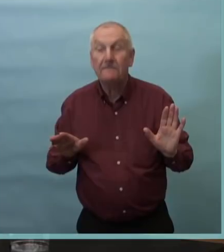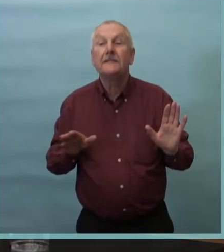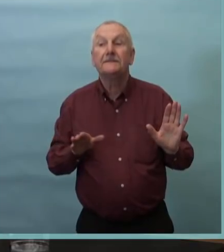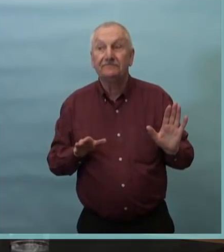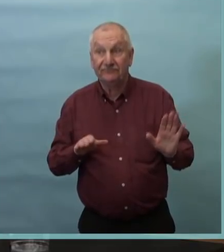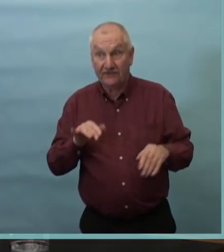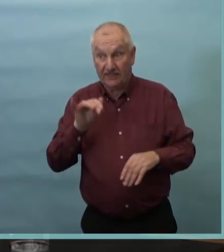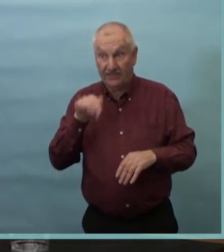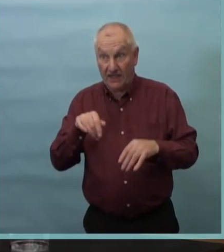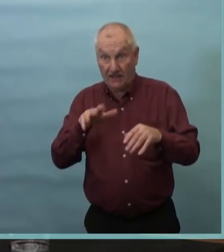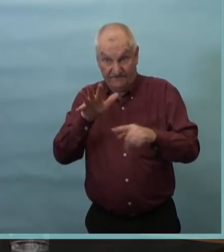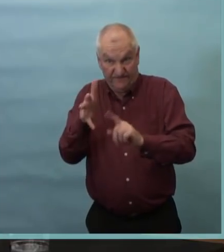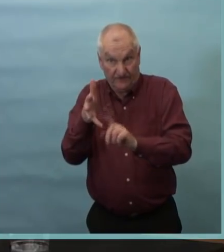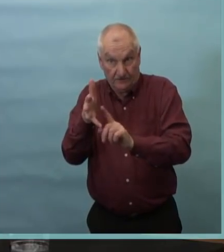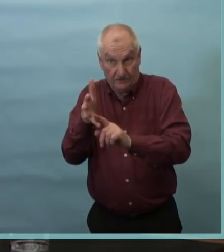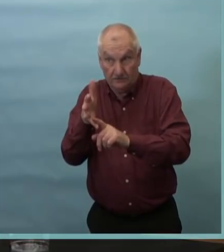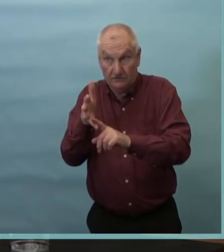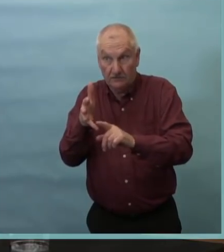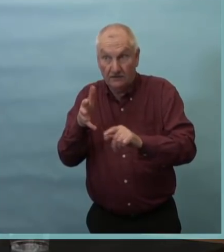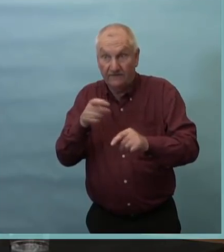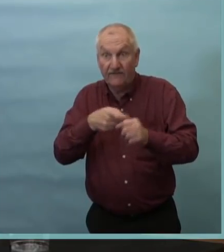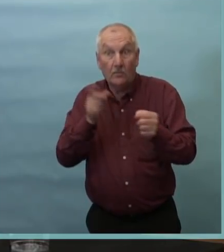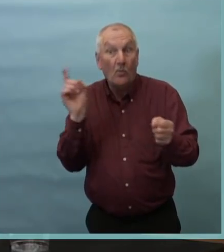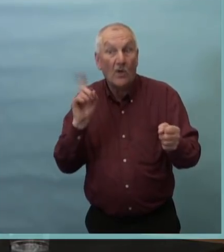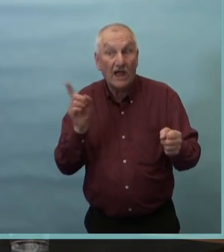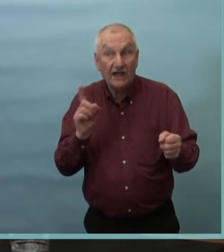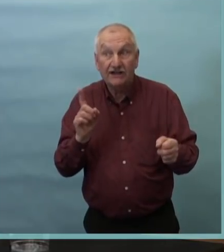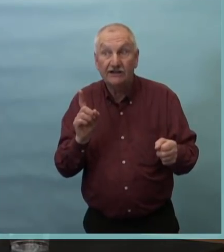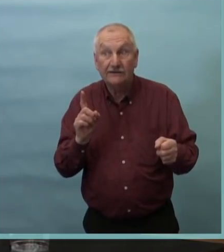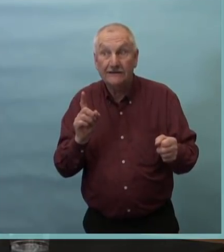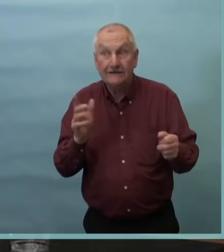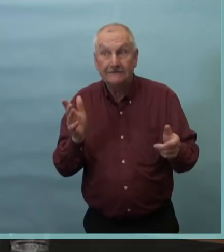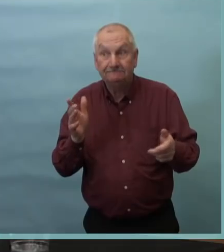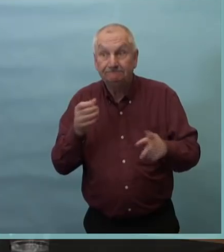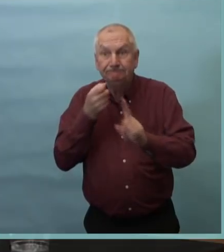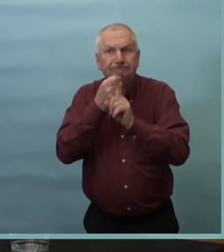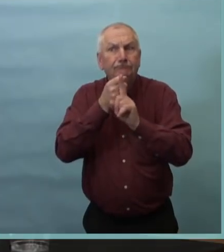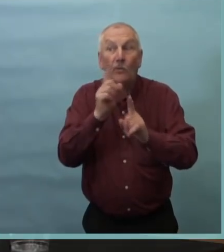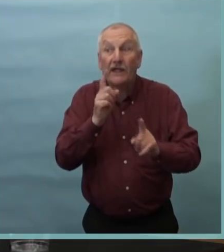that there's a there's a 14 day you know up to a 14-day incubation incubation